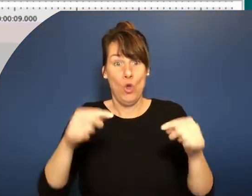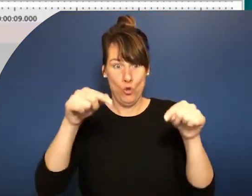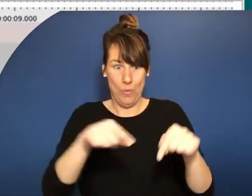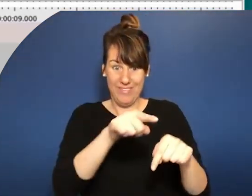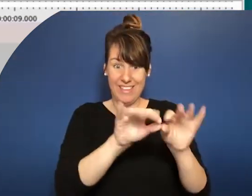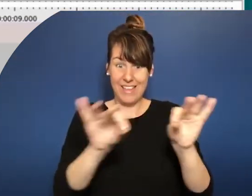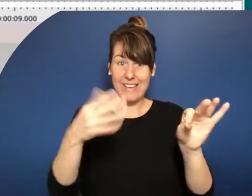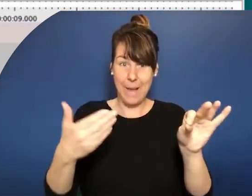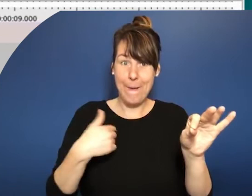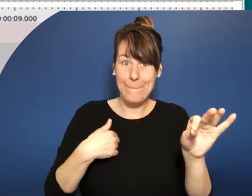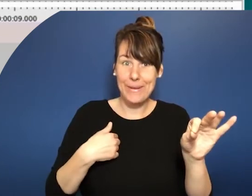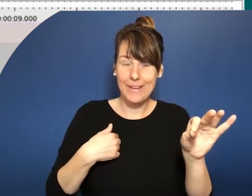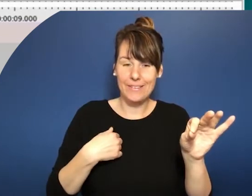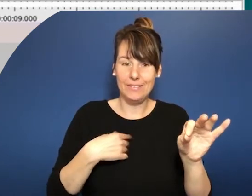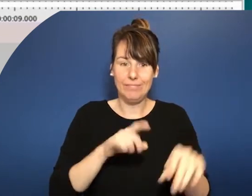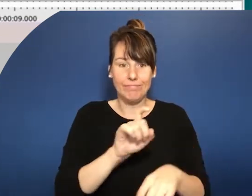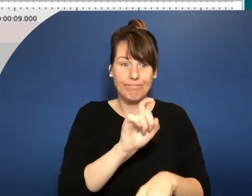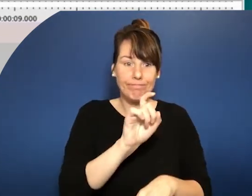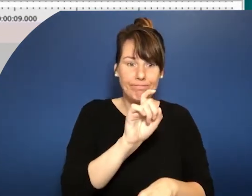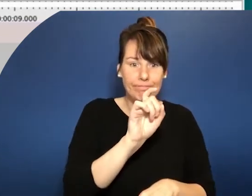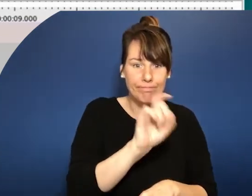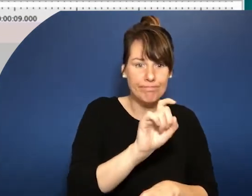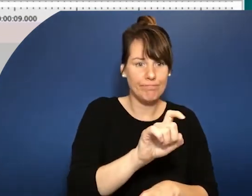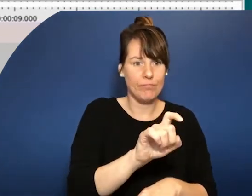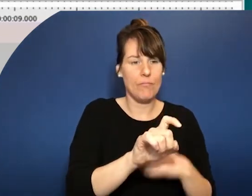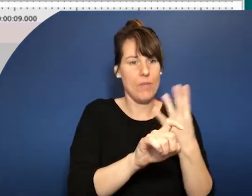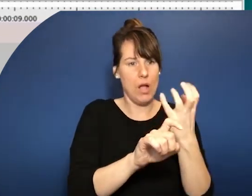Now, so with this sign tier, I would like to,